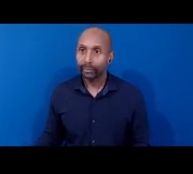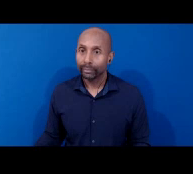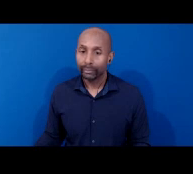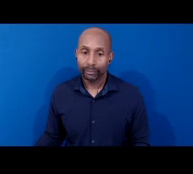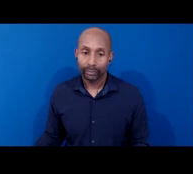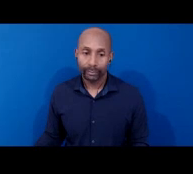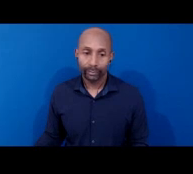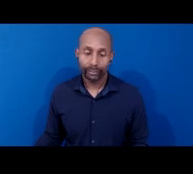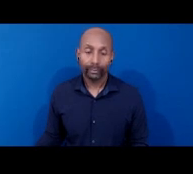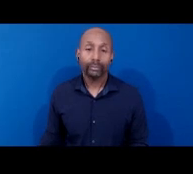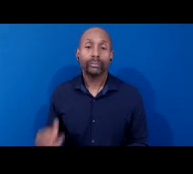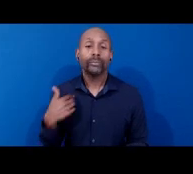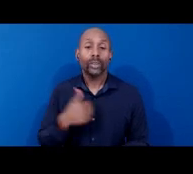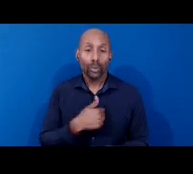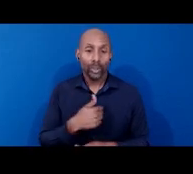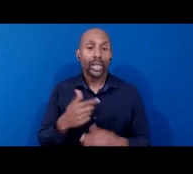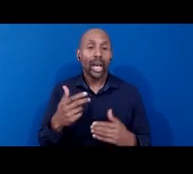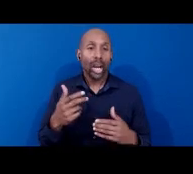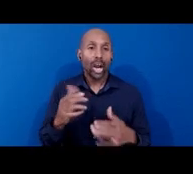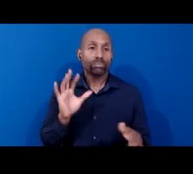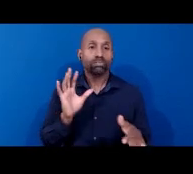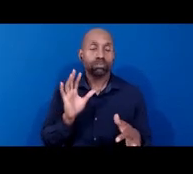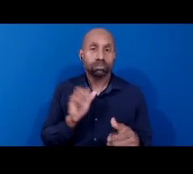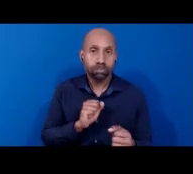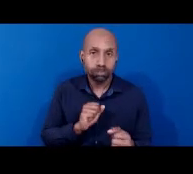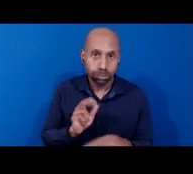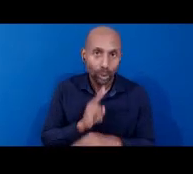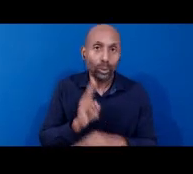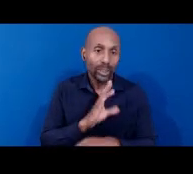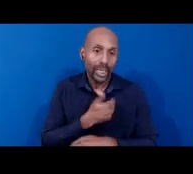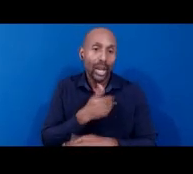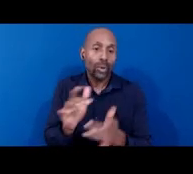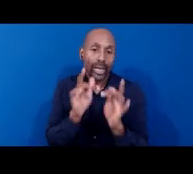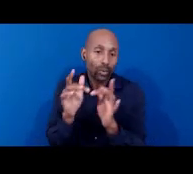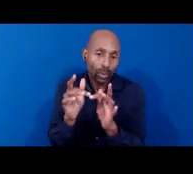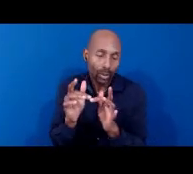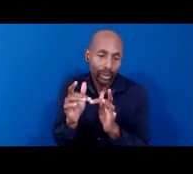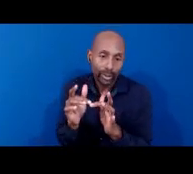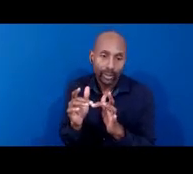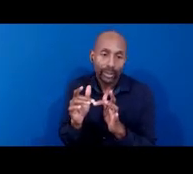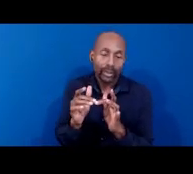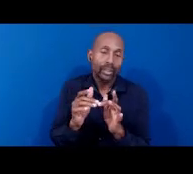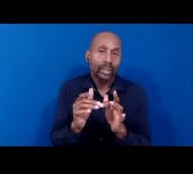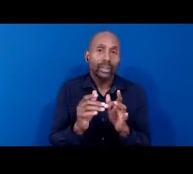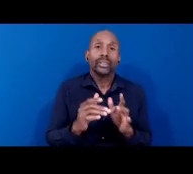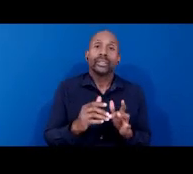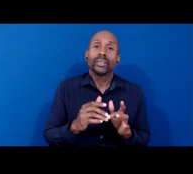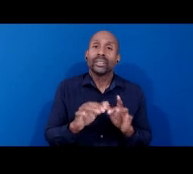with a network. These problems or challenges are too complex for anyone organization to solve alone.